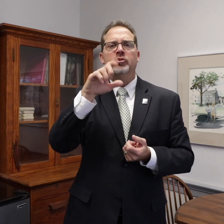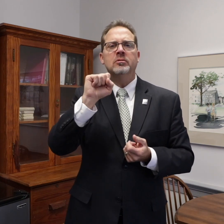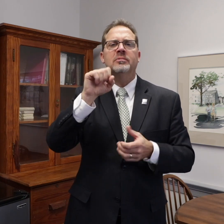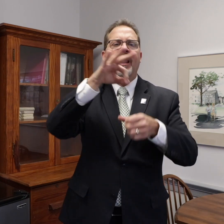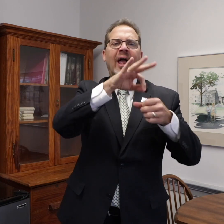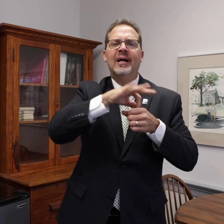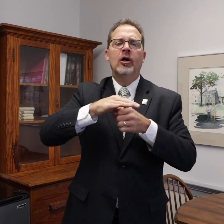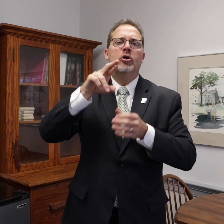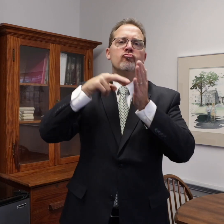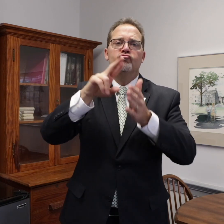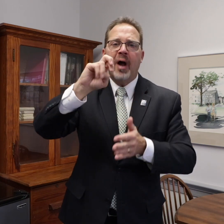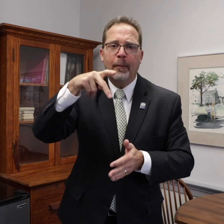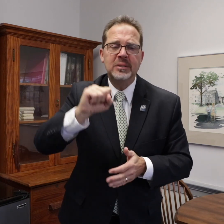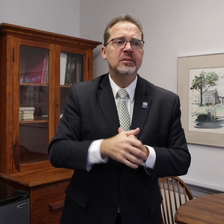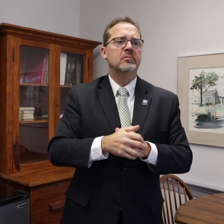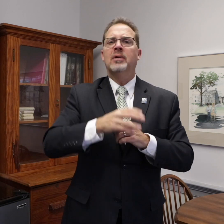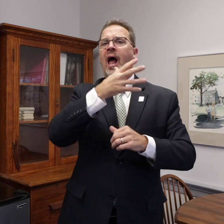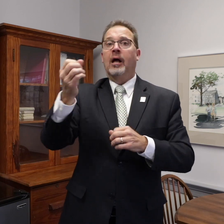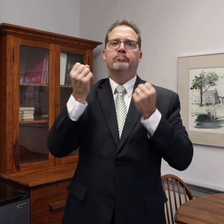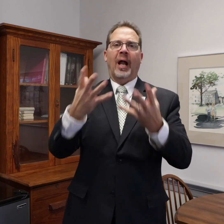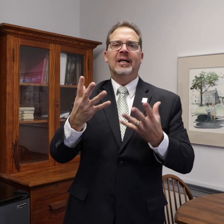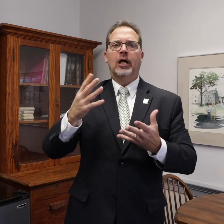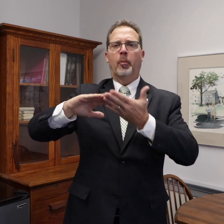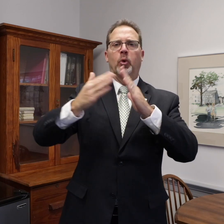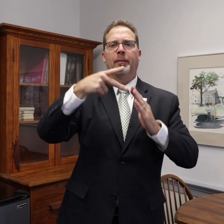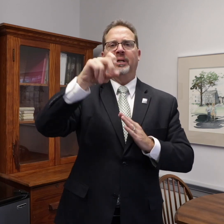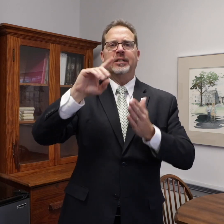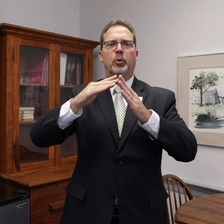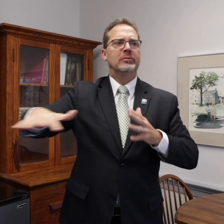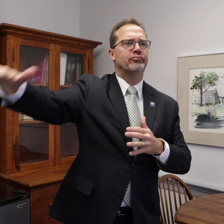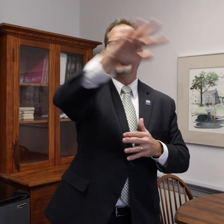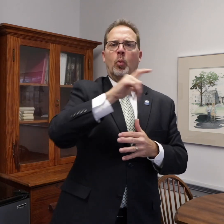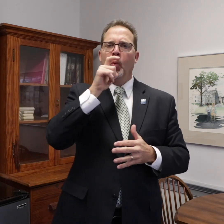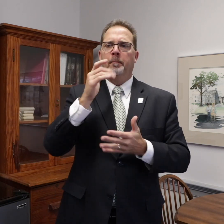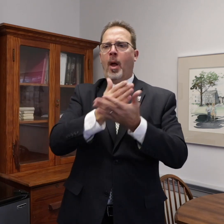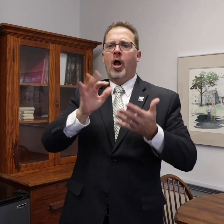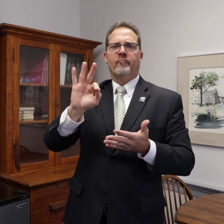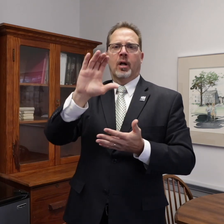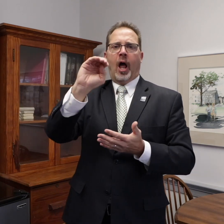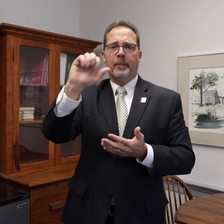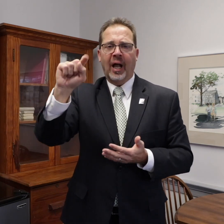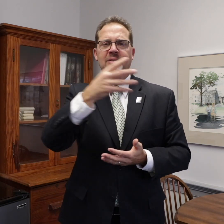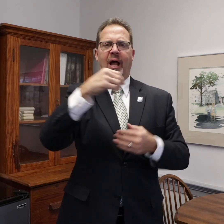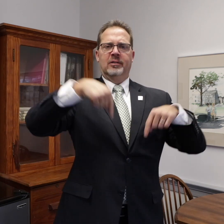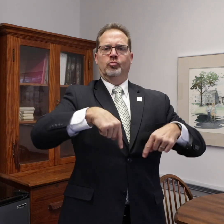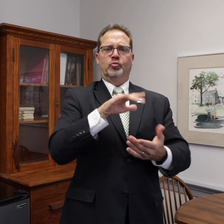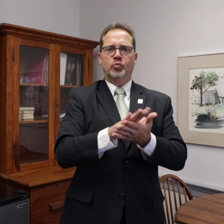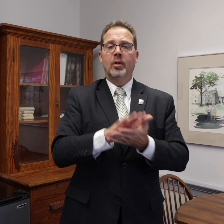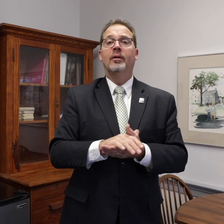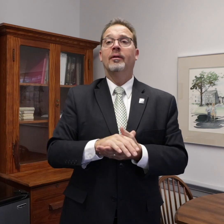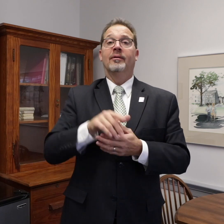officials. Senior Vice President David L. Cohen, who is one of the top executives